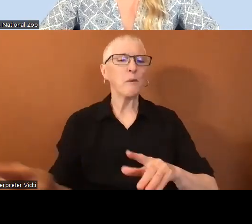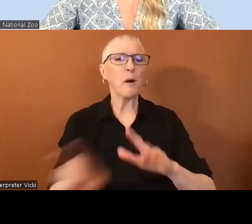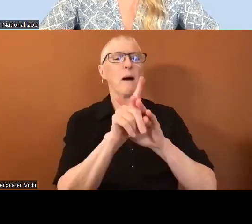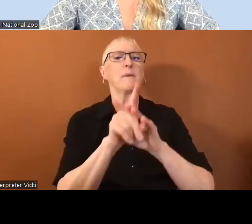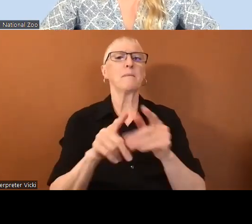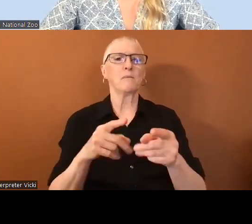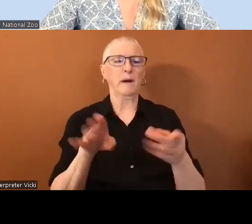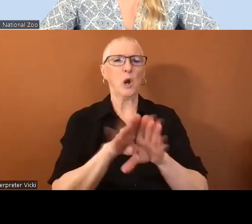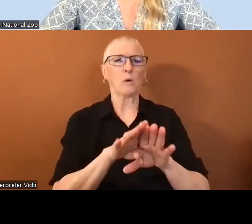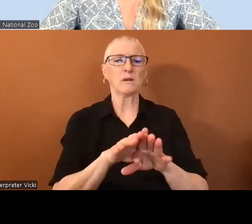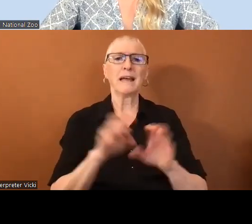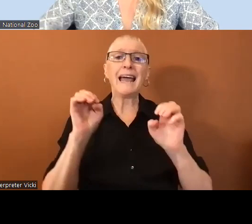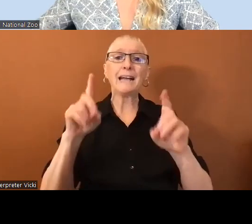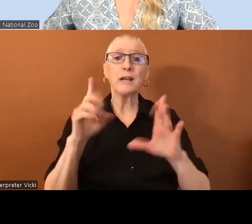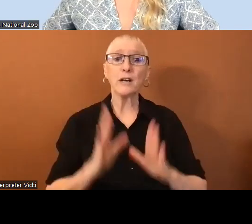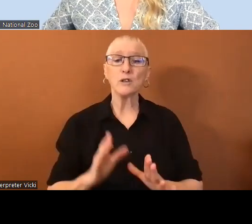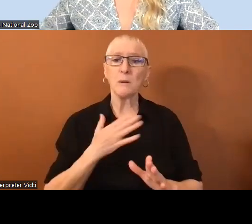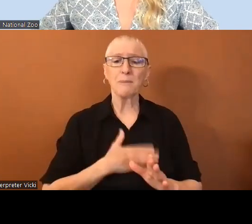Educators, please take a few minutes to fill this out.